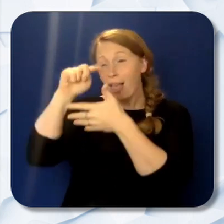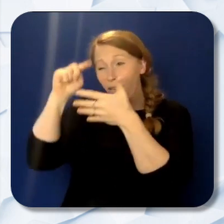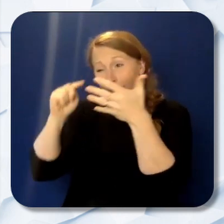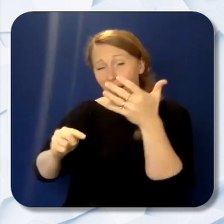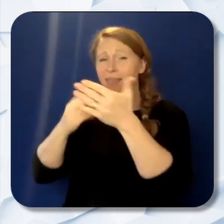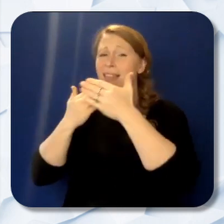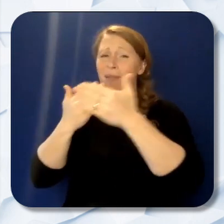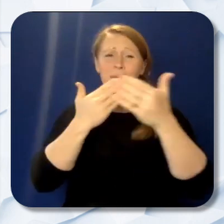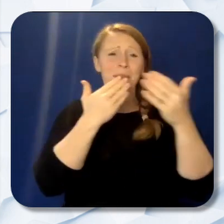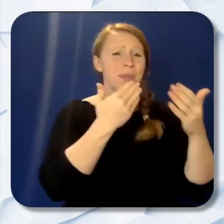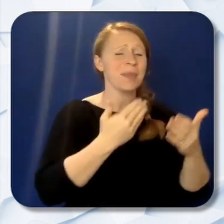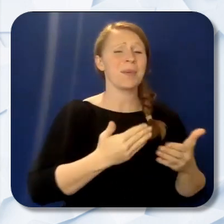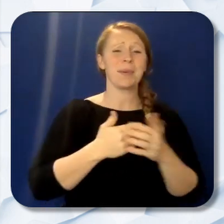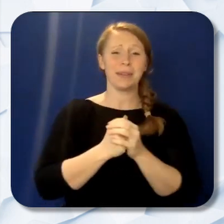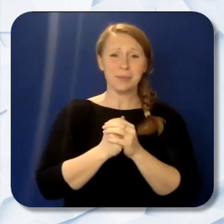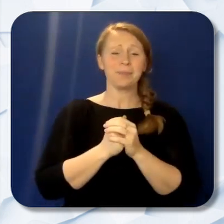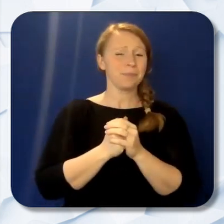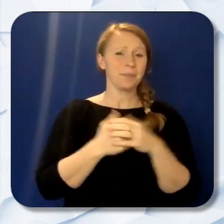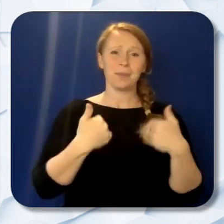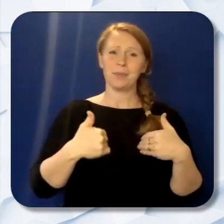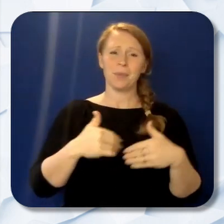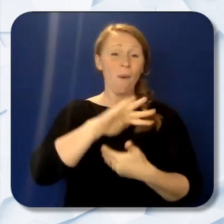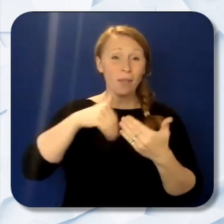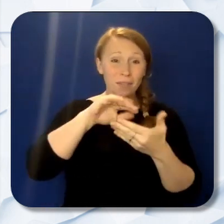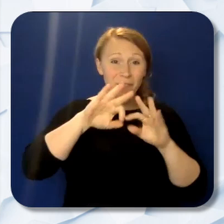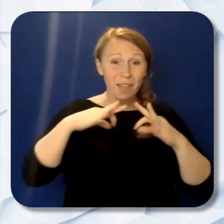Um, we thank you, and our hearts go out to all the families that have experienced a